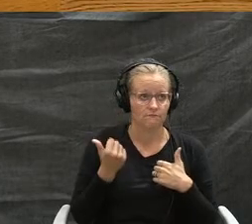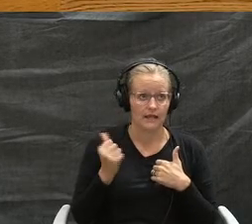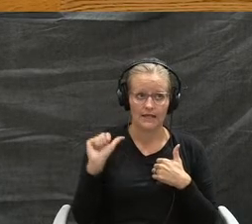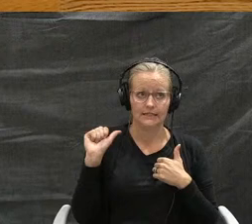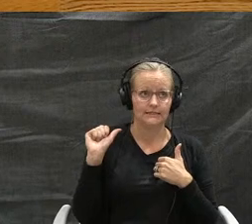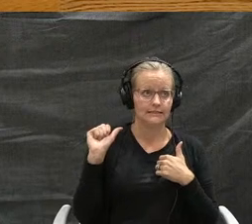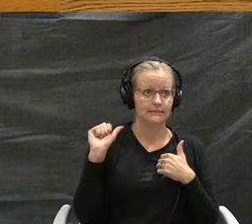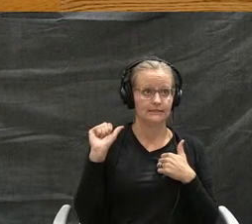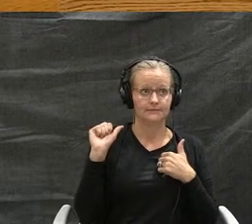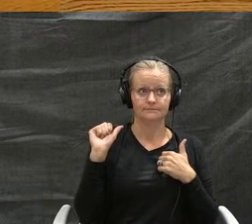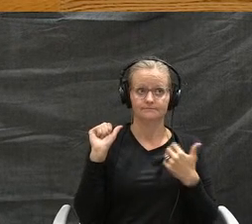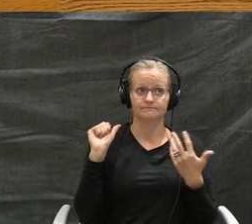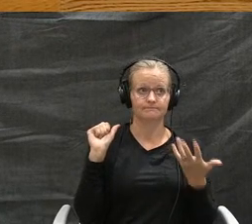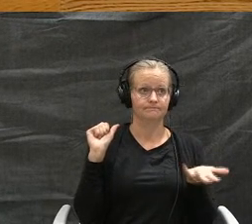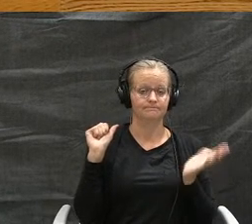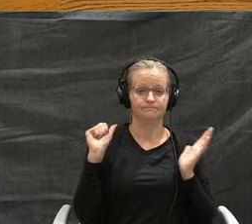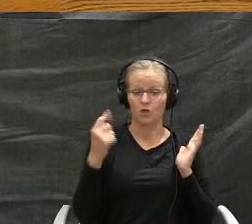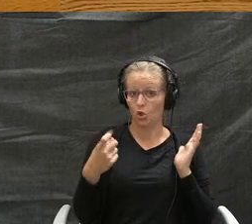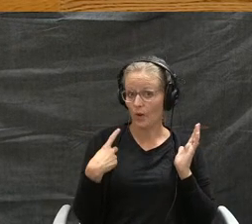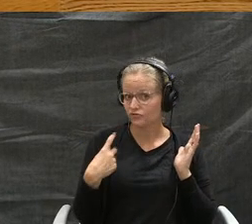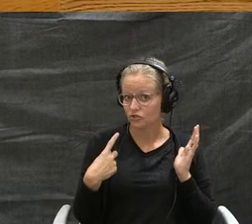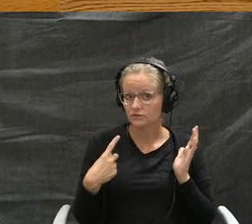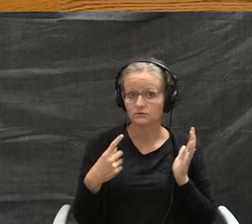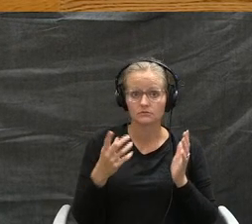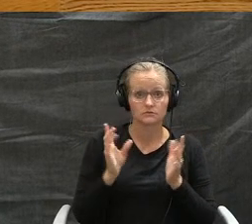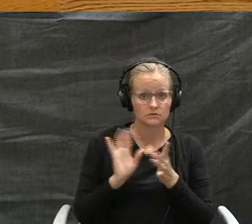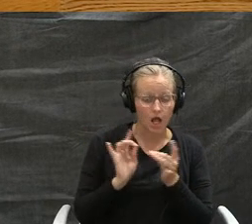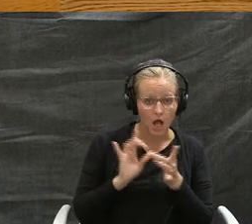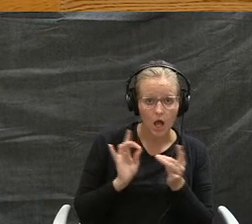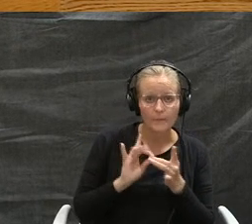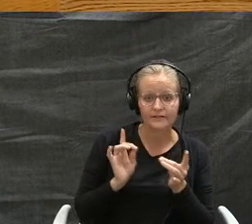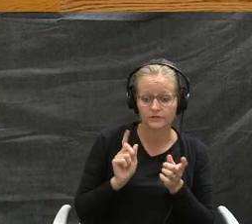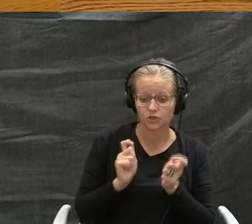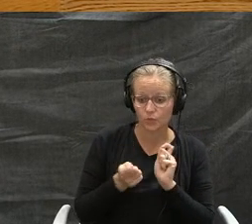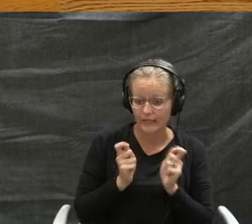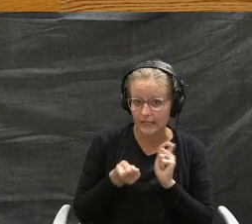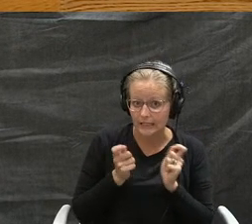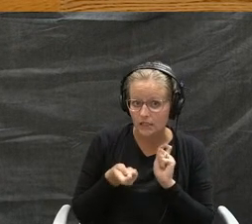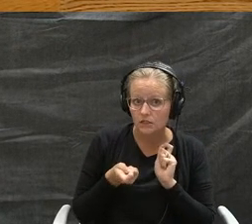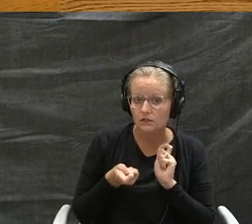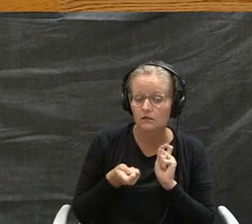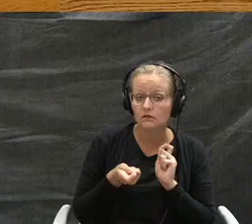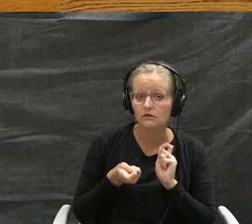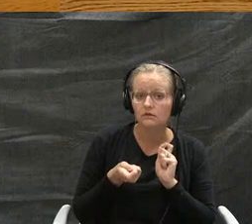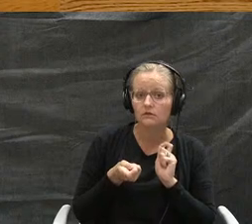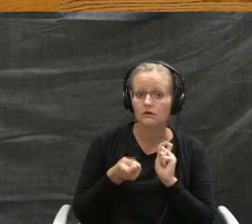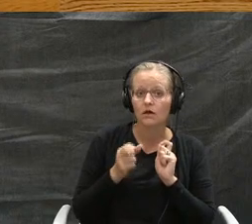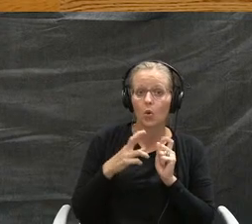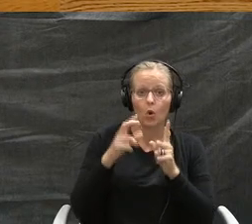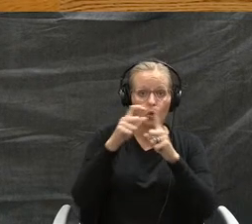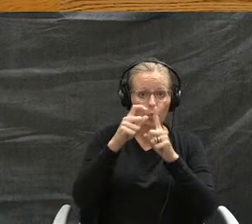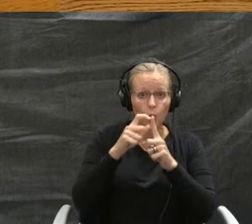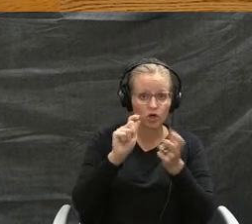Questions, comments, tweaking that you want it or tweaking of the verb is that you wanted to have on goal one.